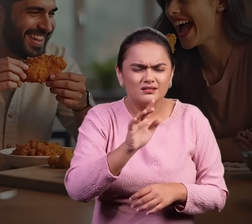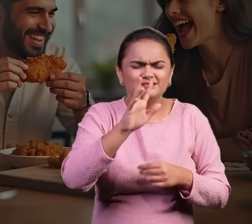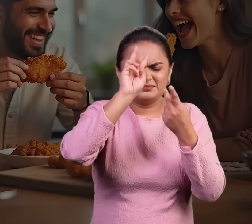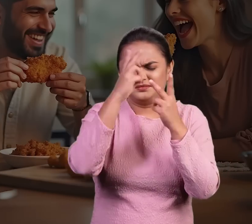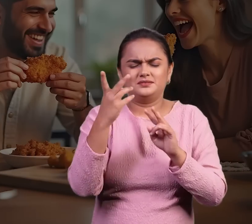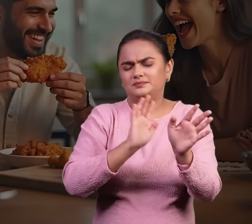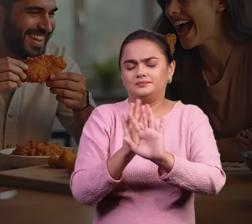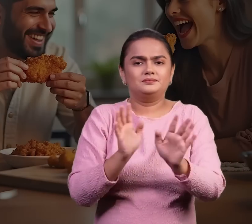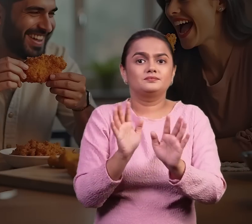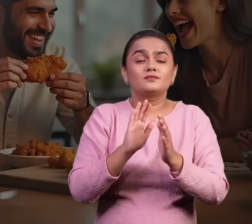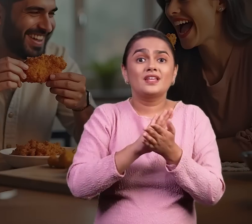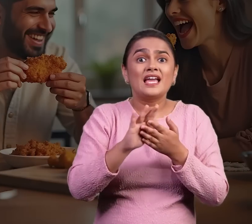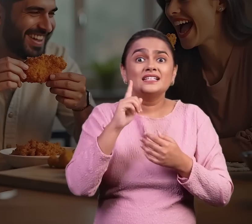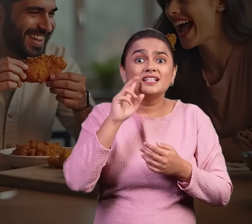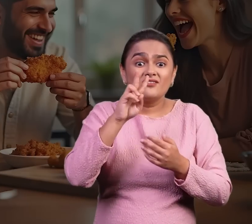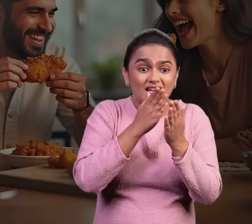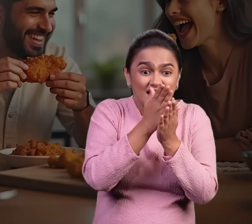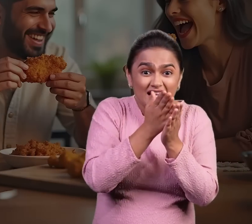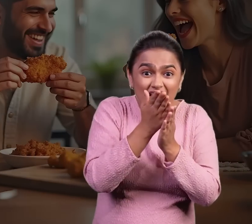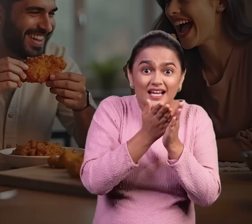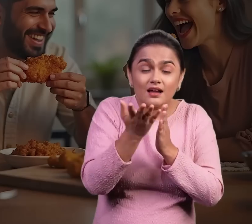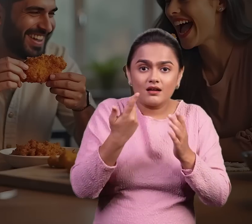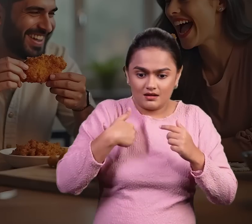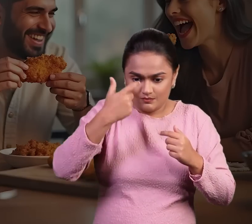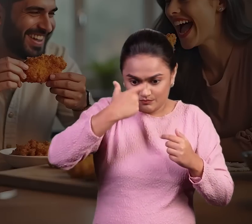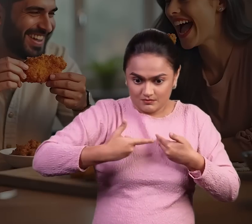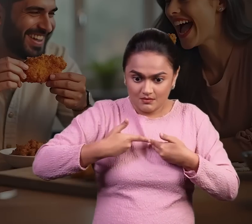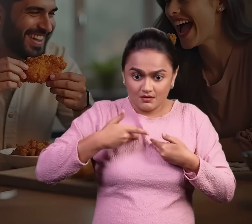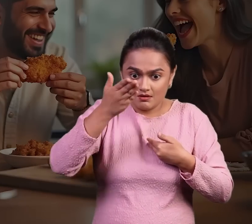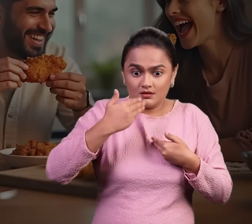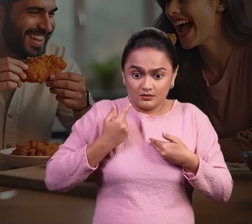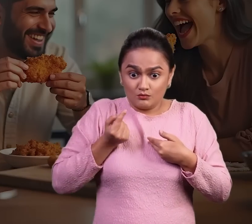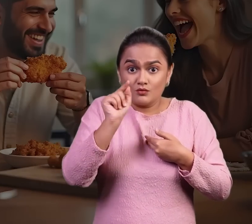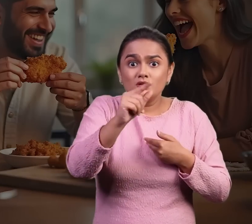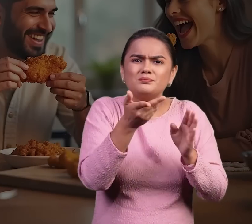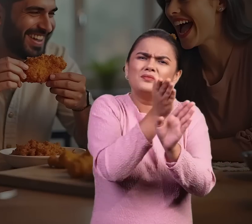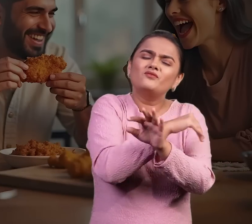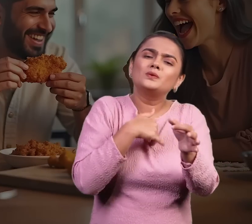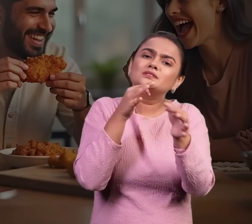We have discussed how the virus is transmitted.